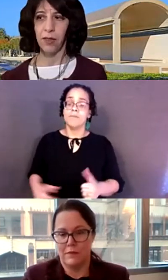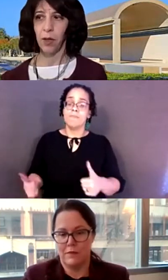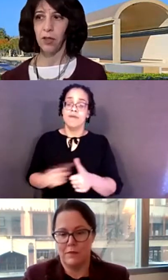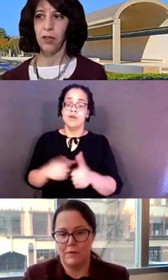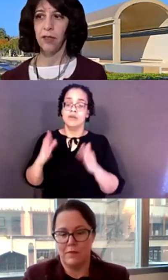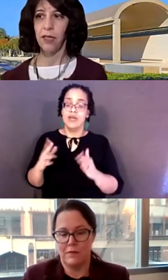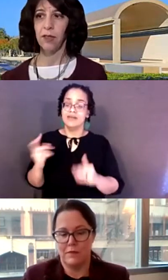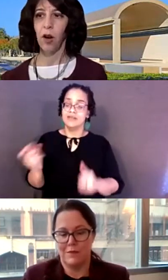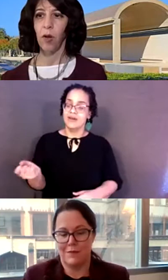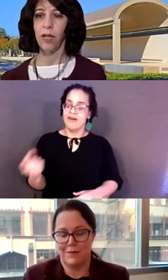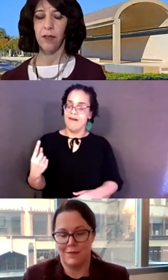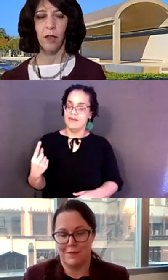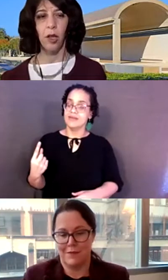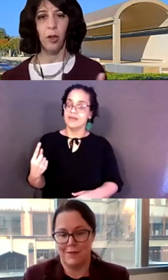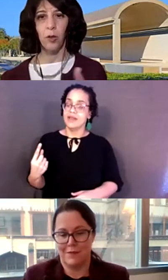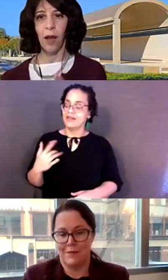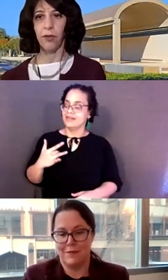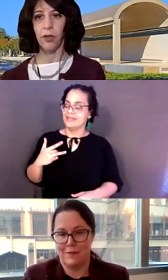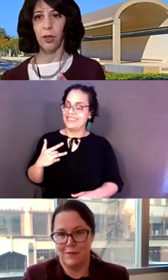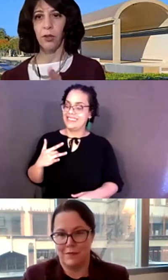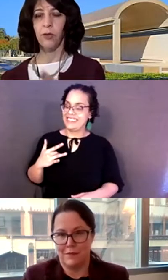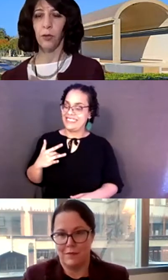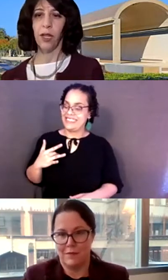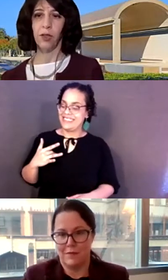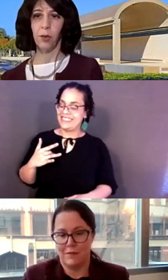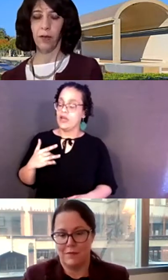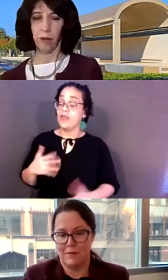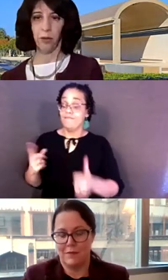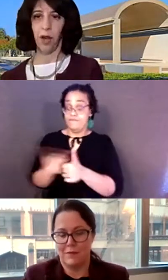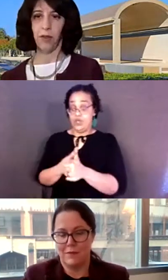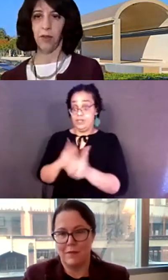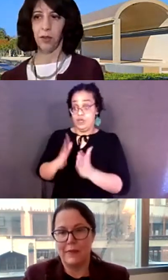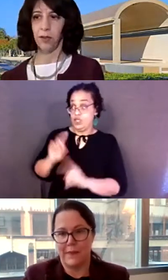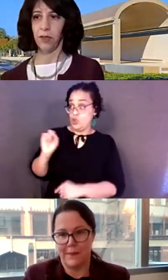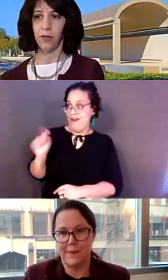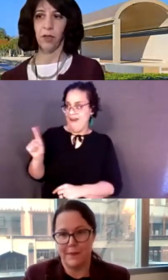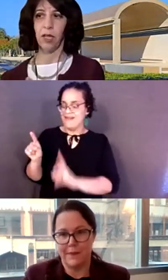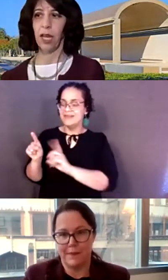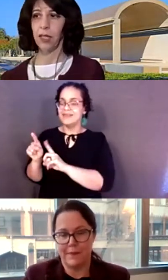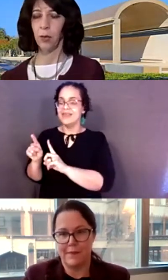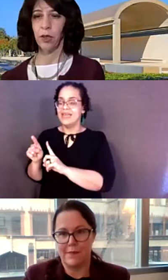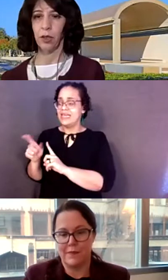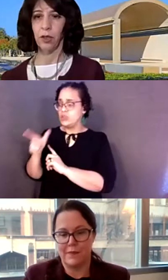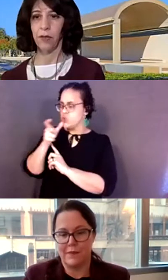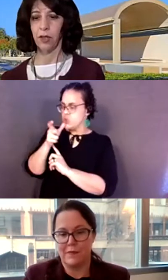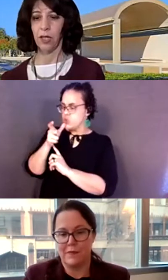questions is always whoever you've arranged with to provide this service. If